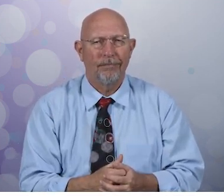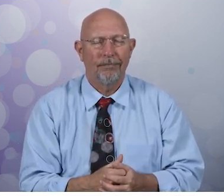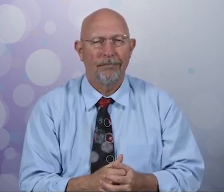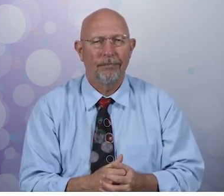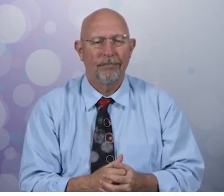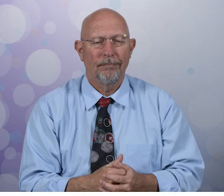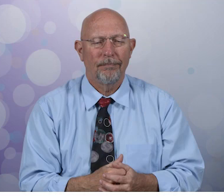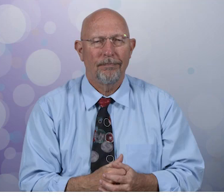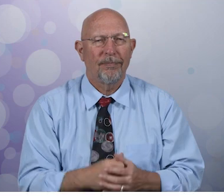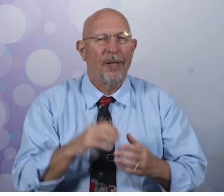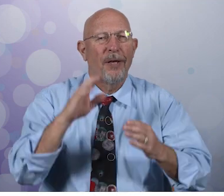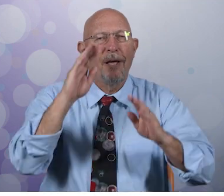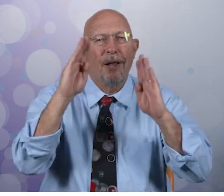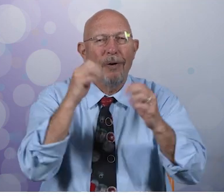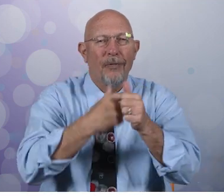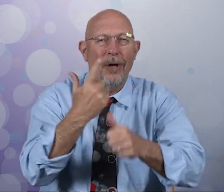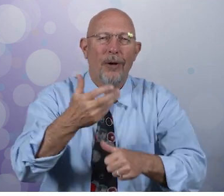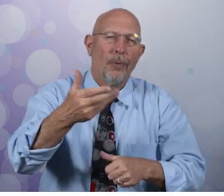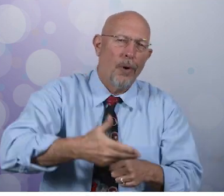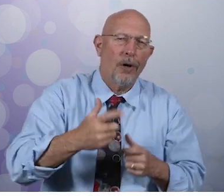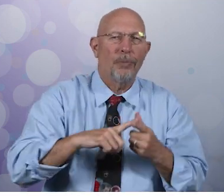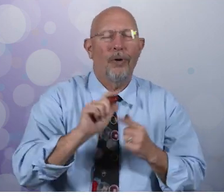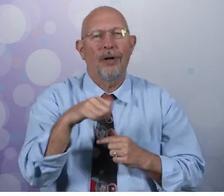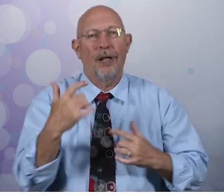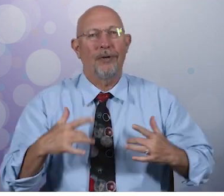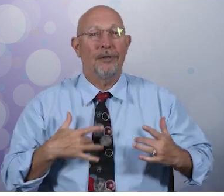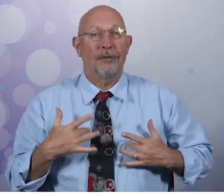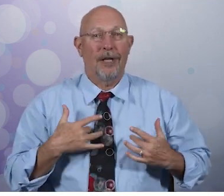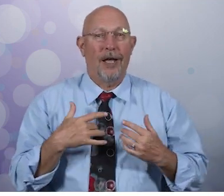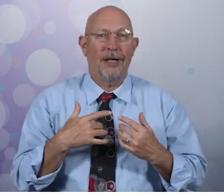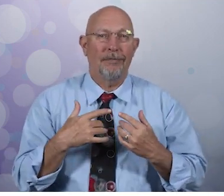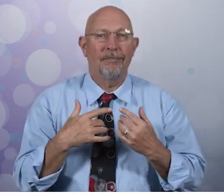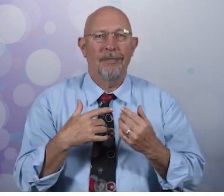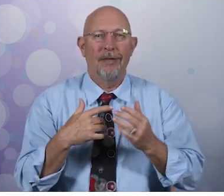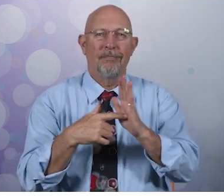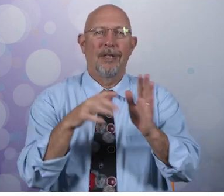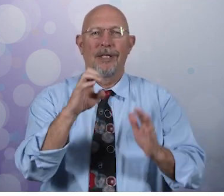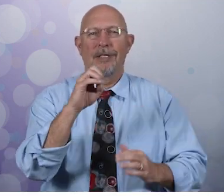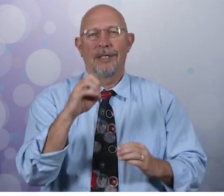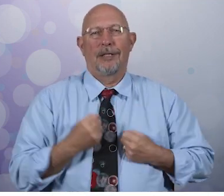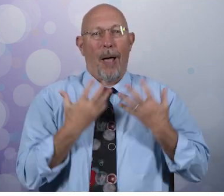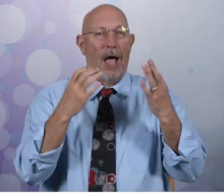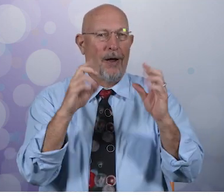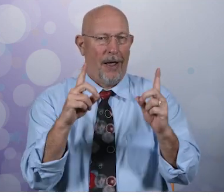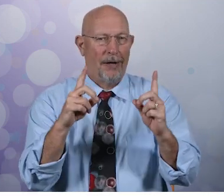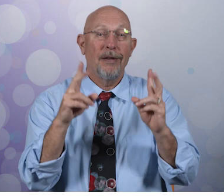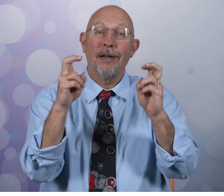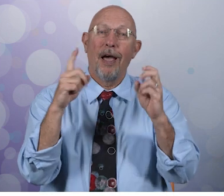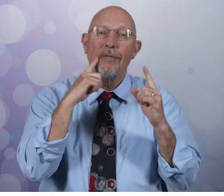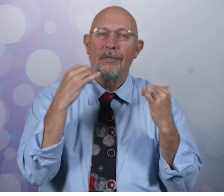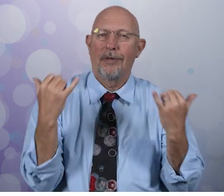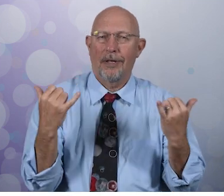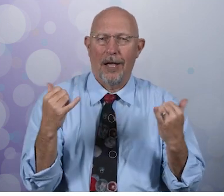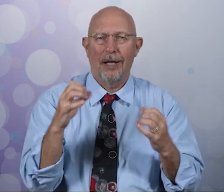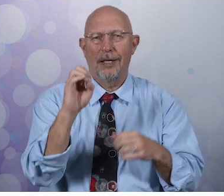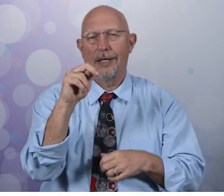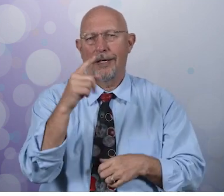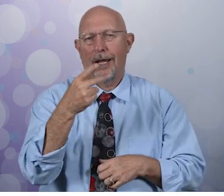Hello, everybody. And welcome to another exciting episode of InspirED. The title for today's session is Engaging Families